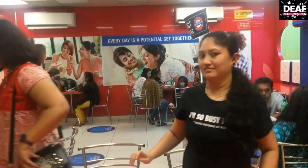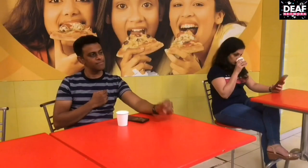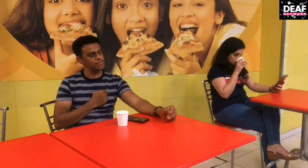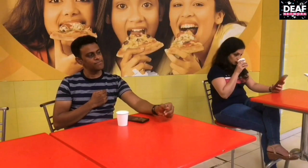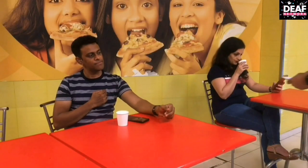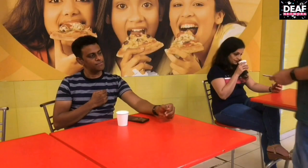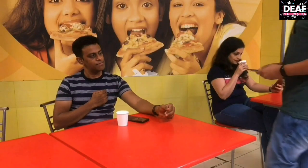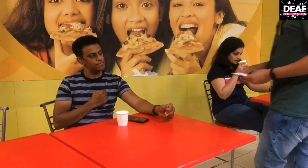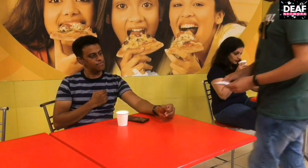Wait!